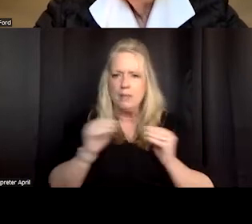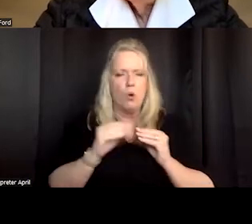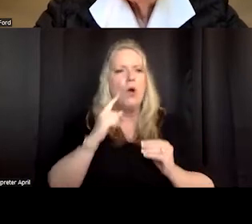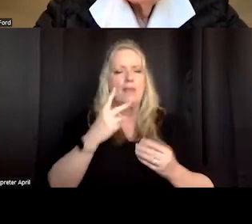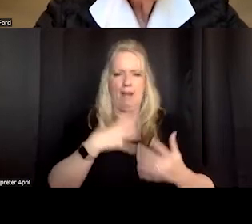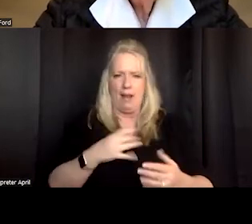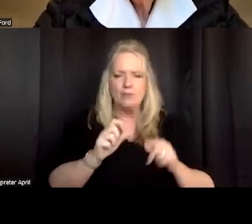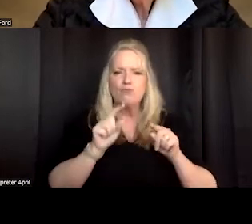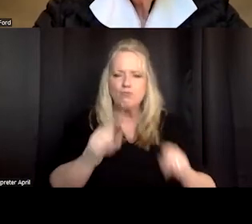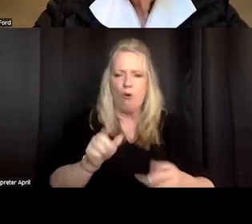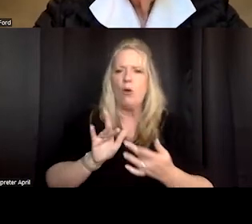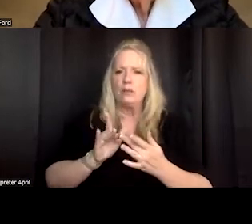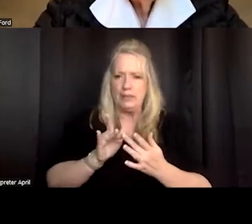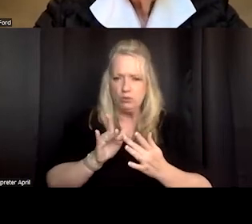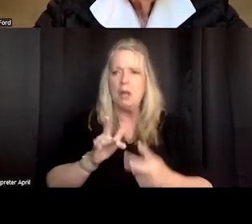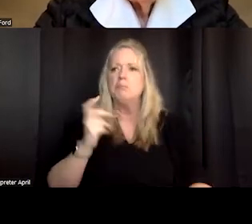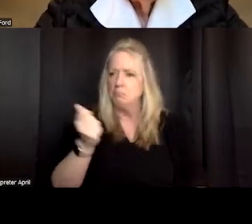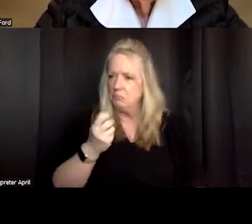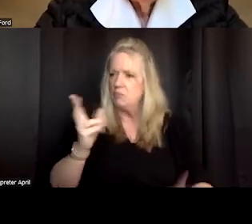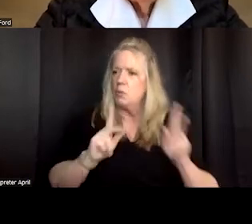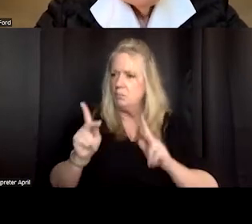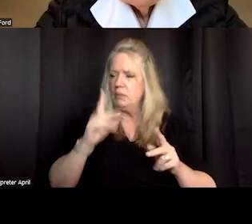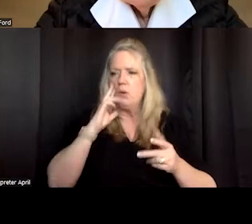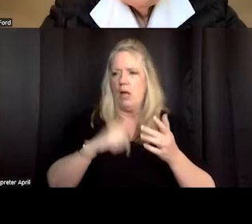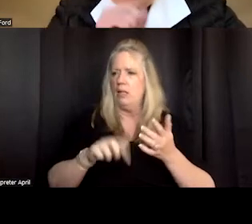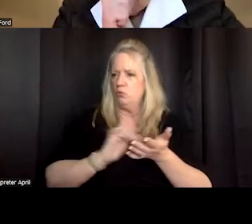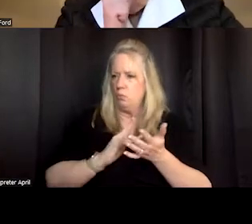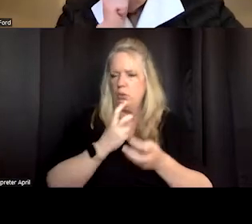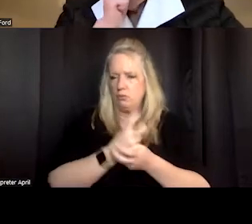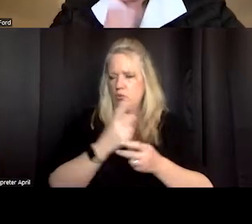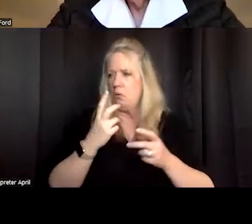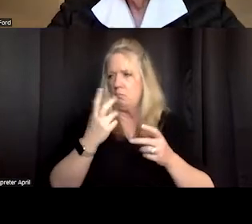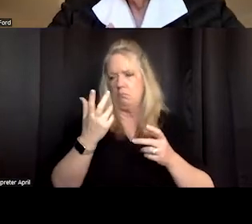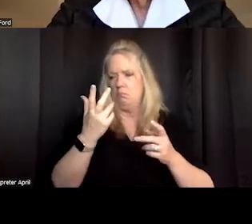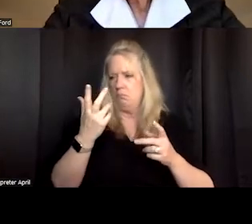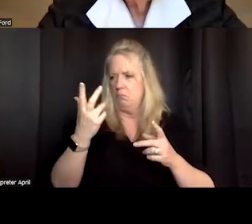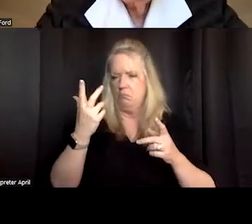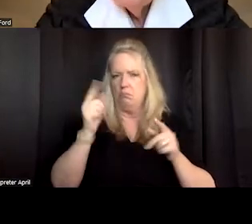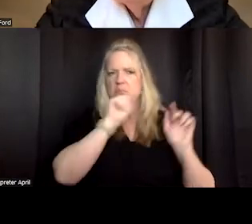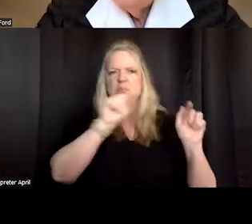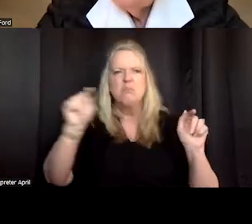THE INTERNET. SEVERAL PEOPLE IN POISON CONTROL AROUND THE COUNTRY, BEGAN CREATING A WEB BASED